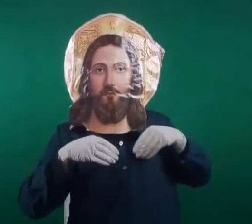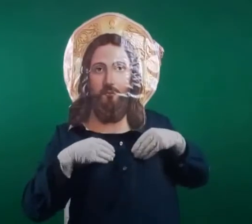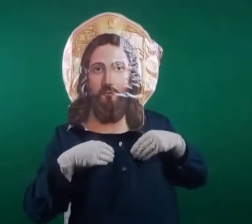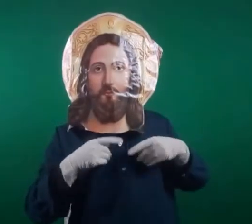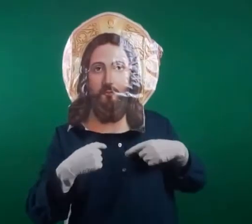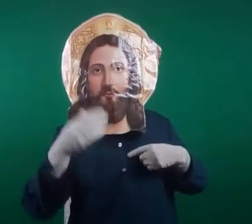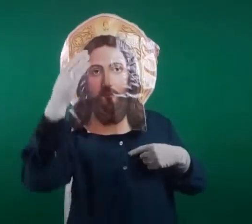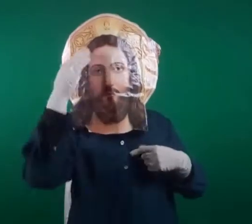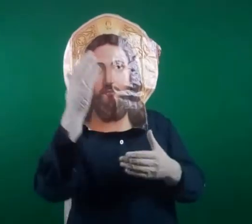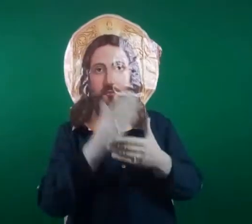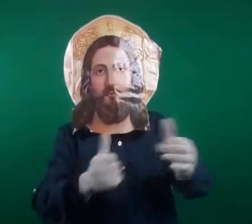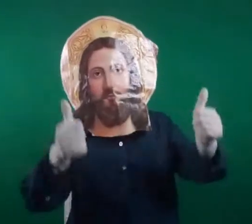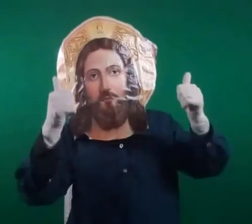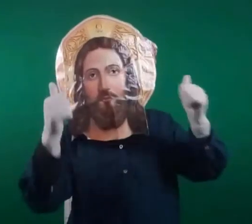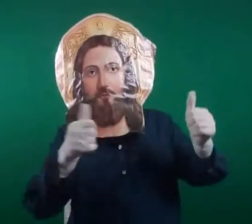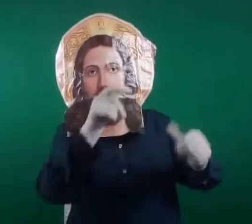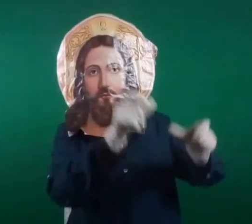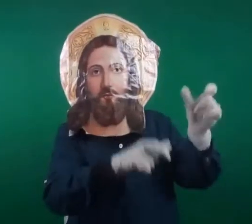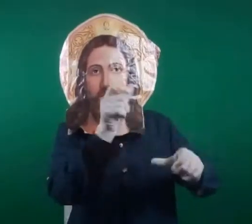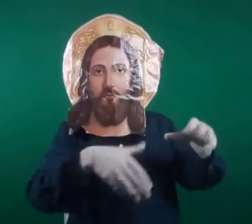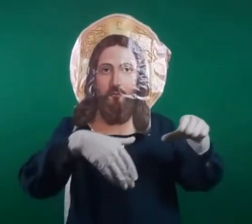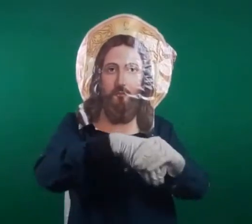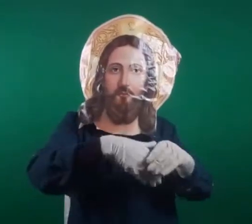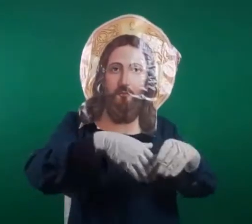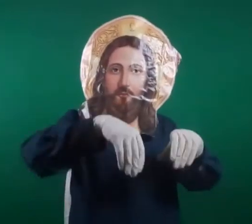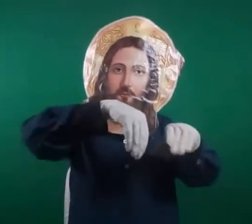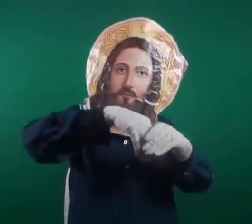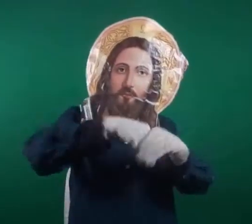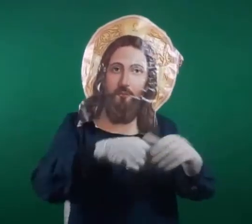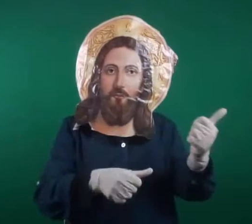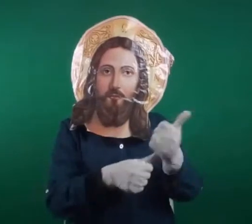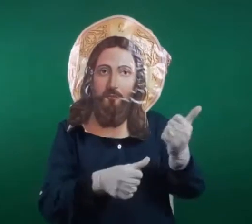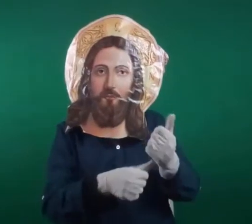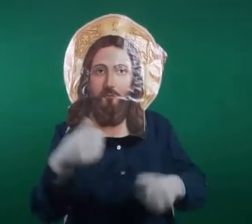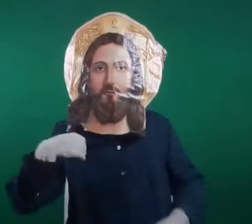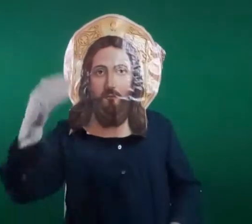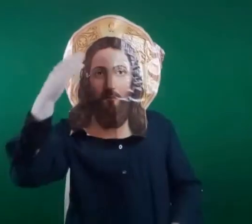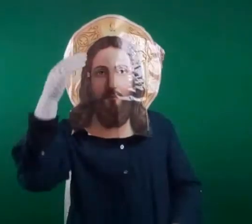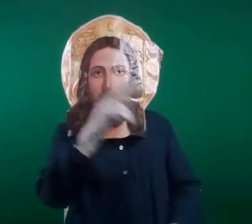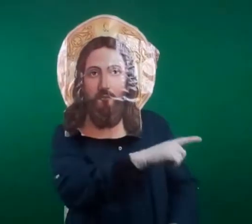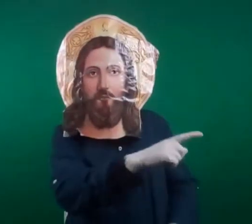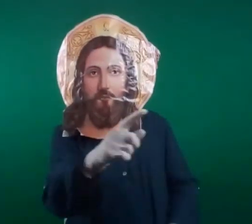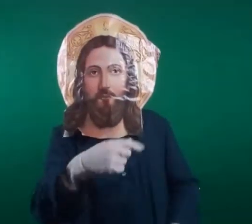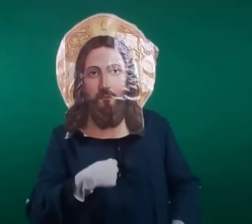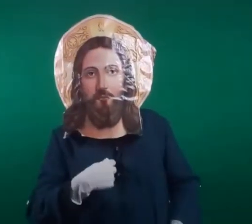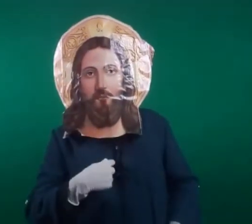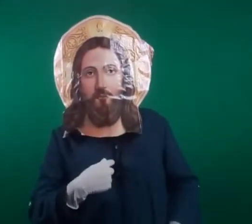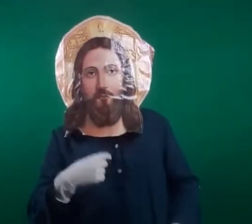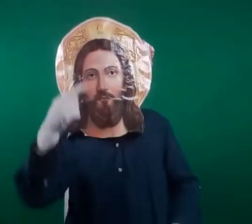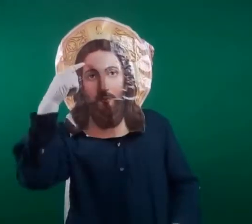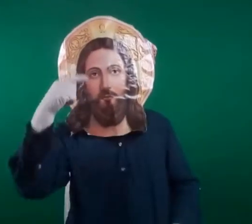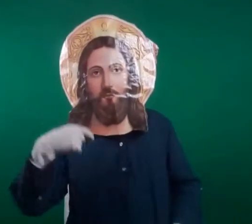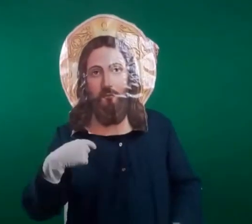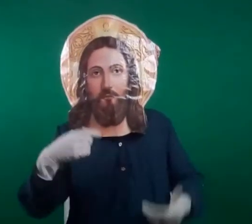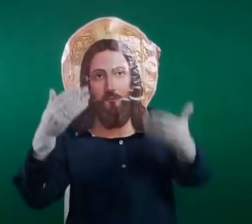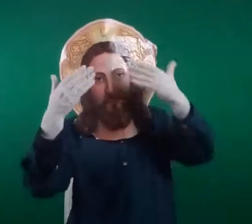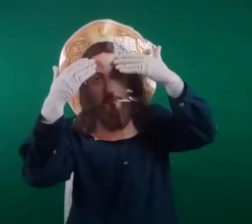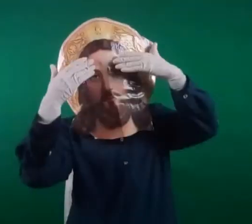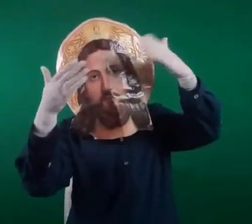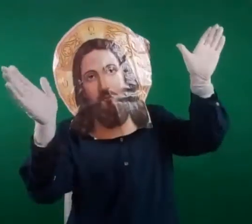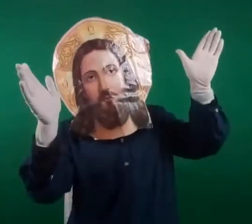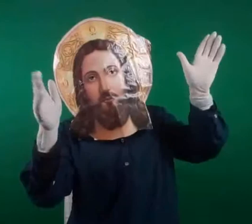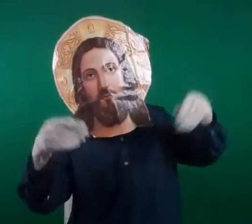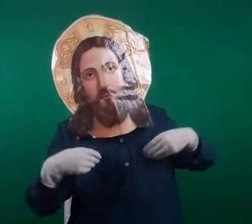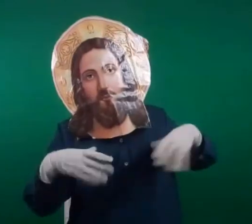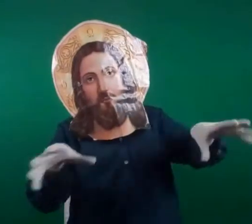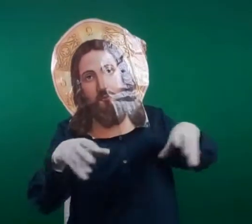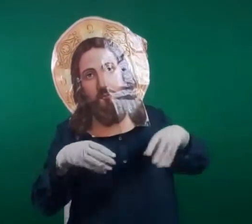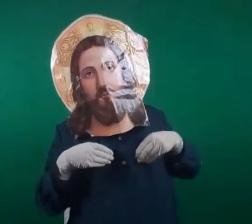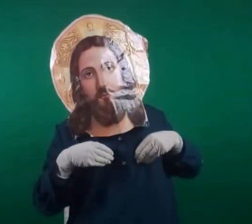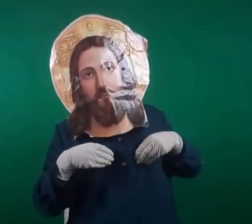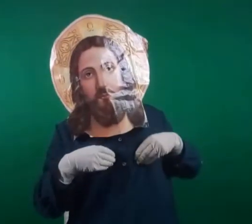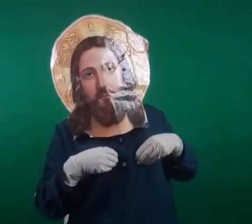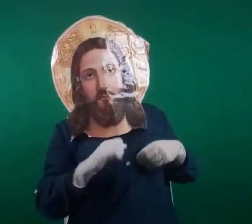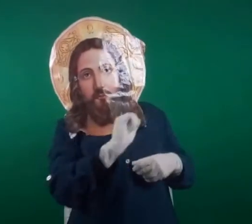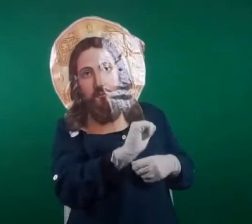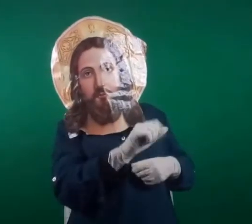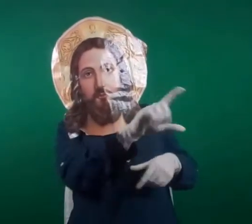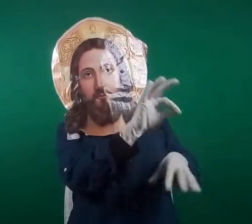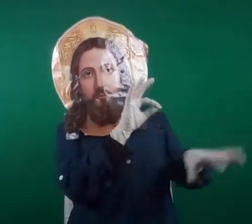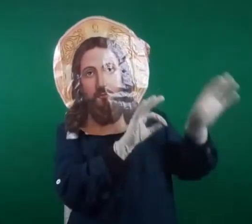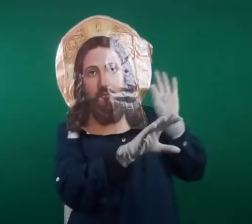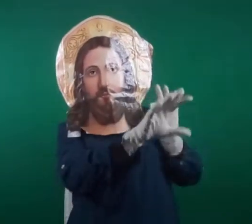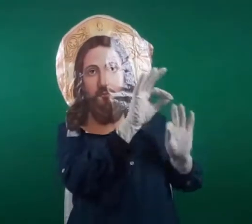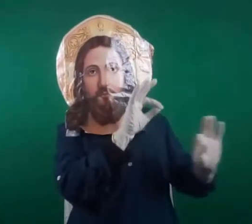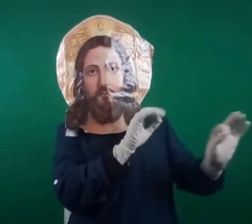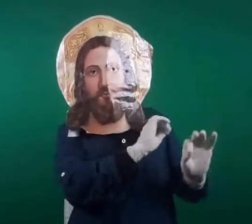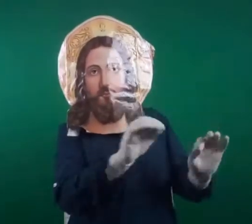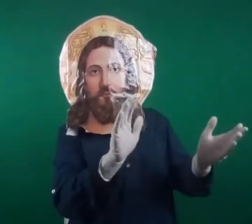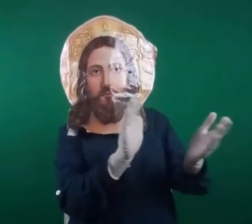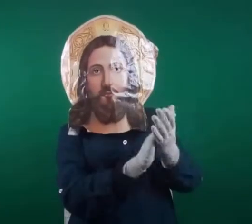I knew some great and inspiring people who engage in homosexuality I was open to viewing homosexuality as a personal choice not against the law,